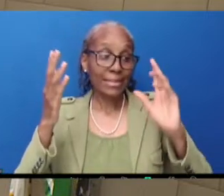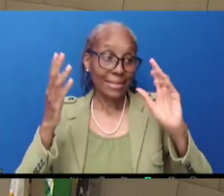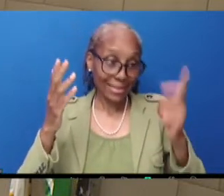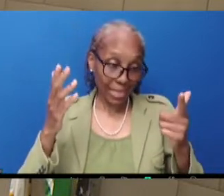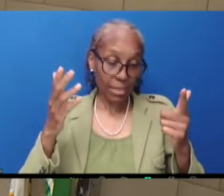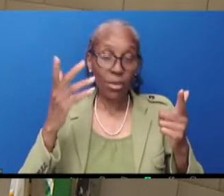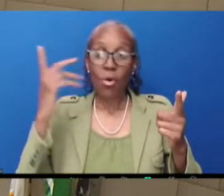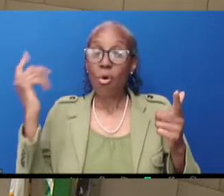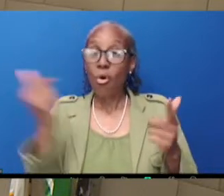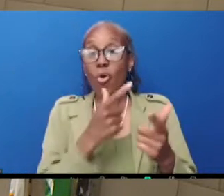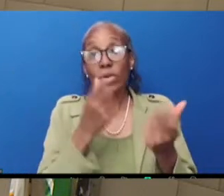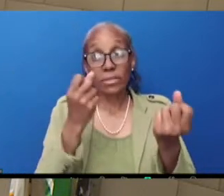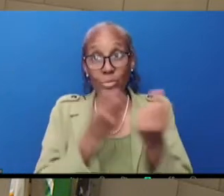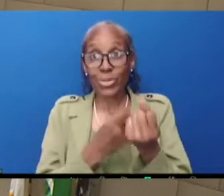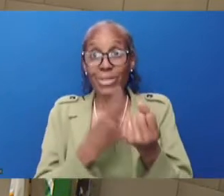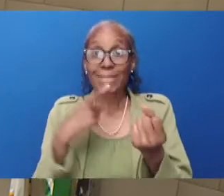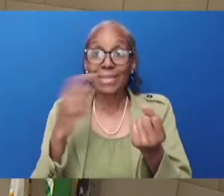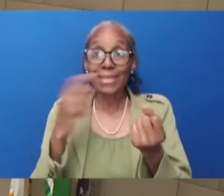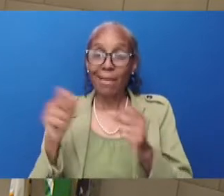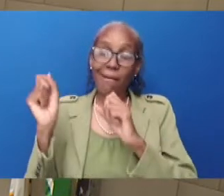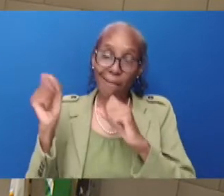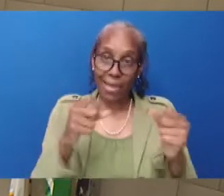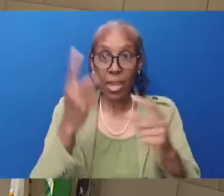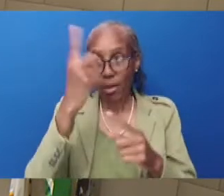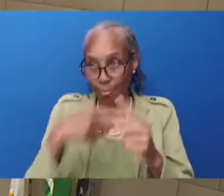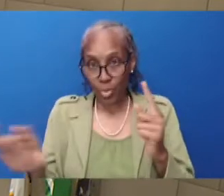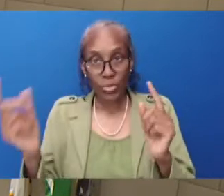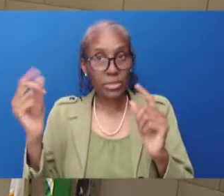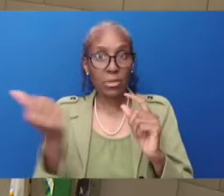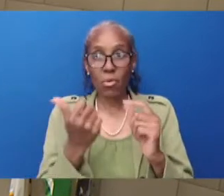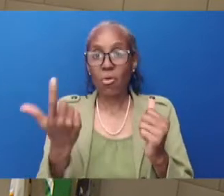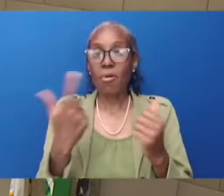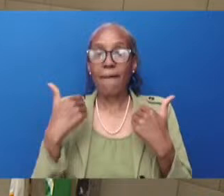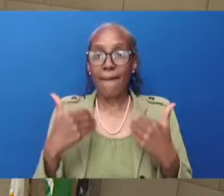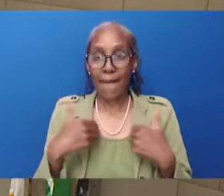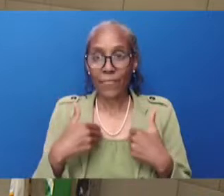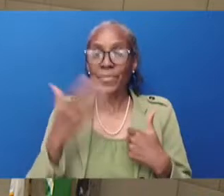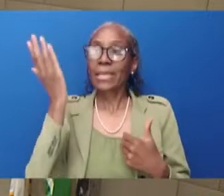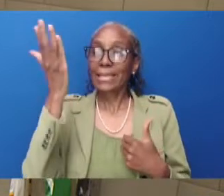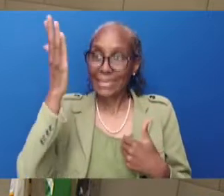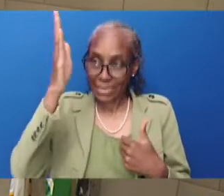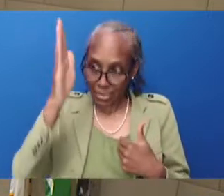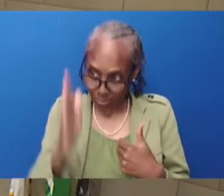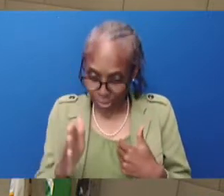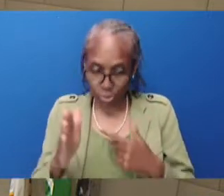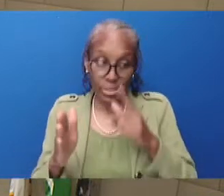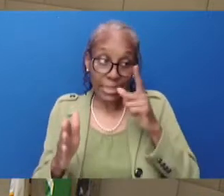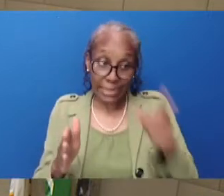WE'VE GOT A MOTIONS TO OPEN THE PUBLIC HEARING. IT'S BEEN SECONDED. ALL THOSE IN FAVOR SAY AYE?